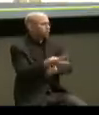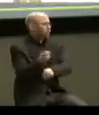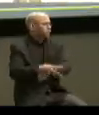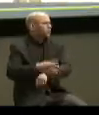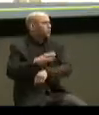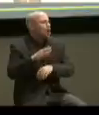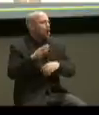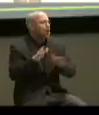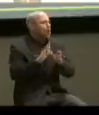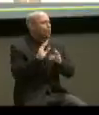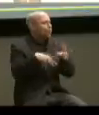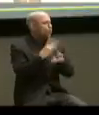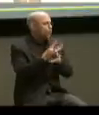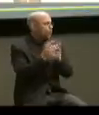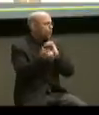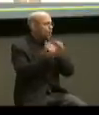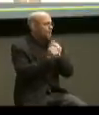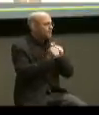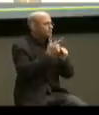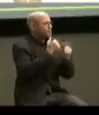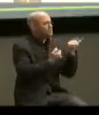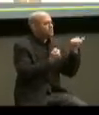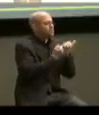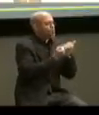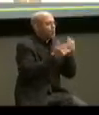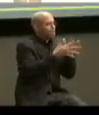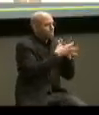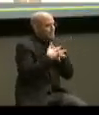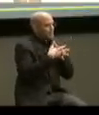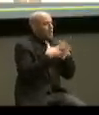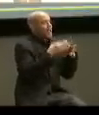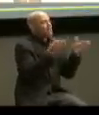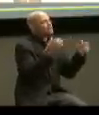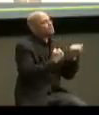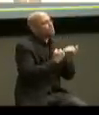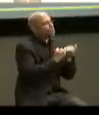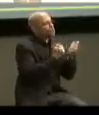COMPETITION IS BY SUPPORTING AMERICAN INNOVATION, SUPPORTING